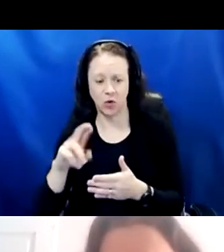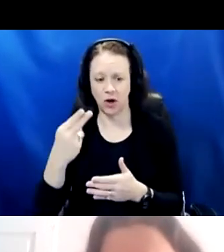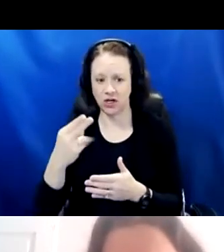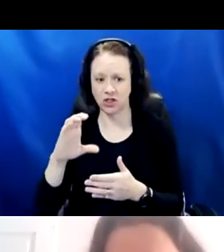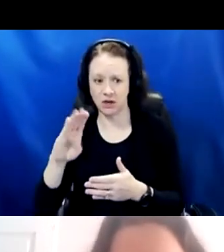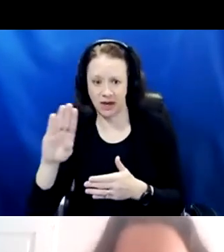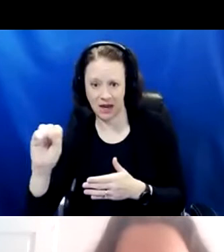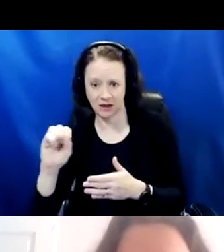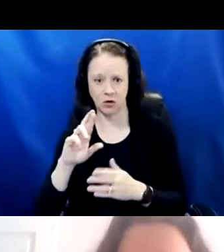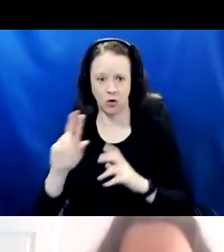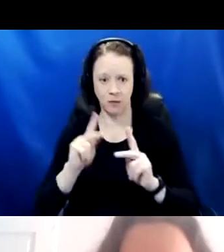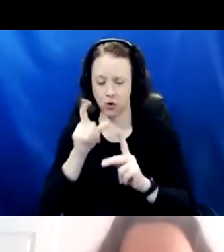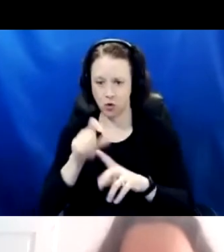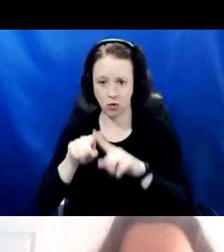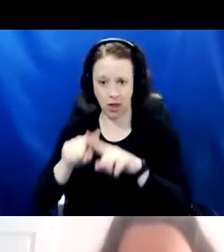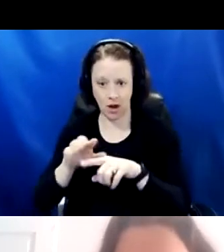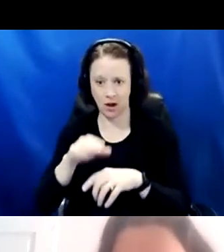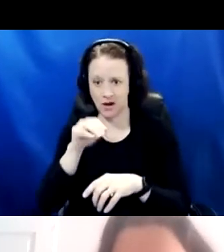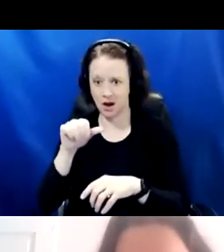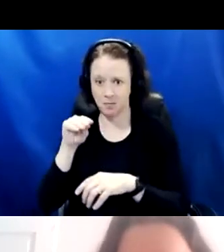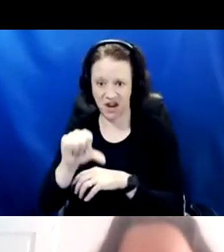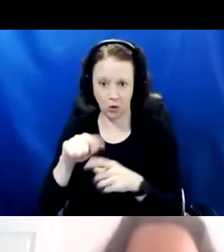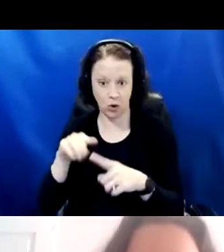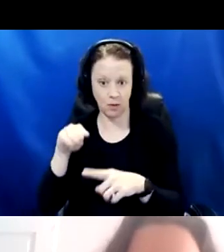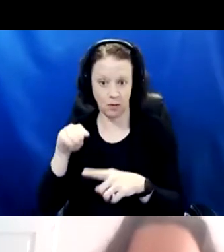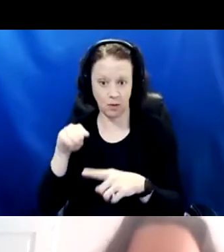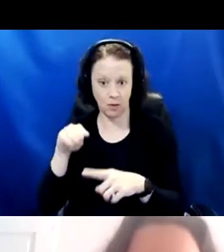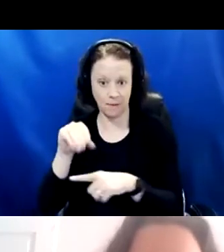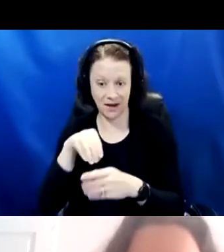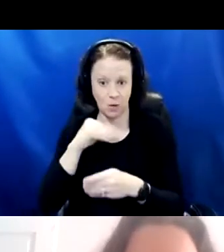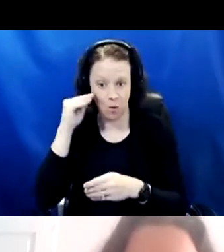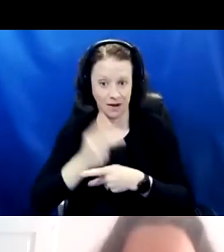or unpaid in-home caregiving, people who would have barriers